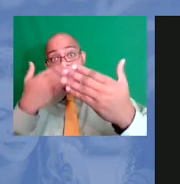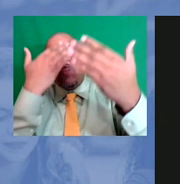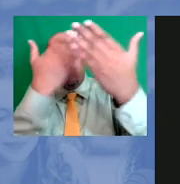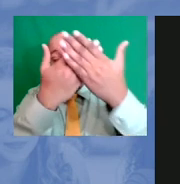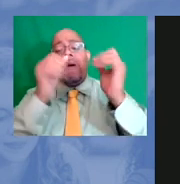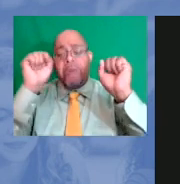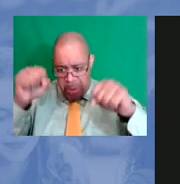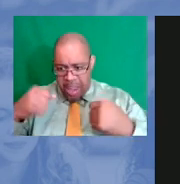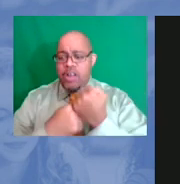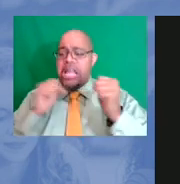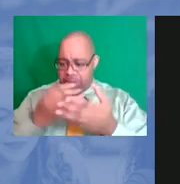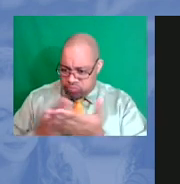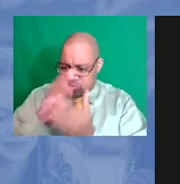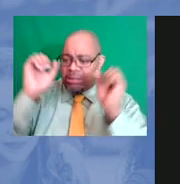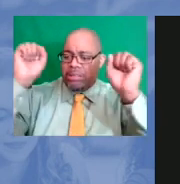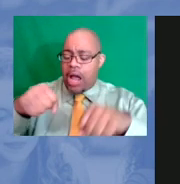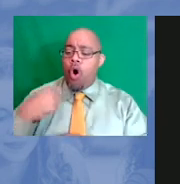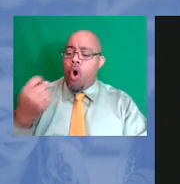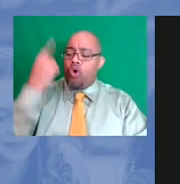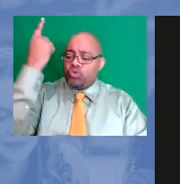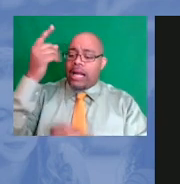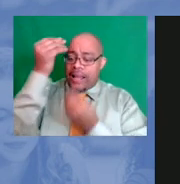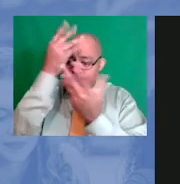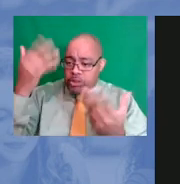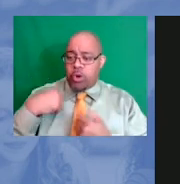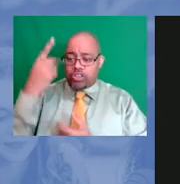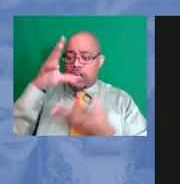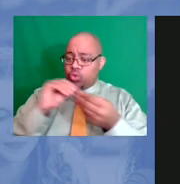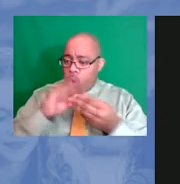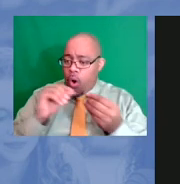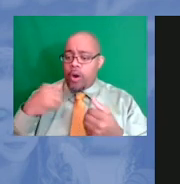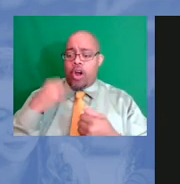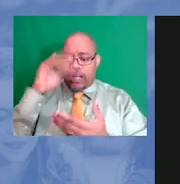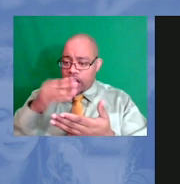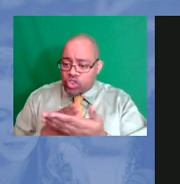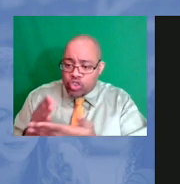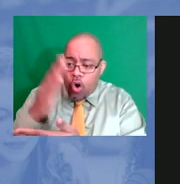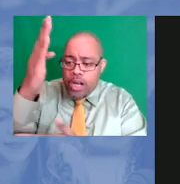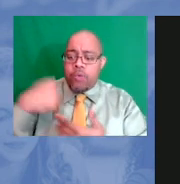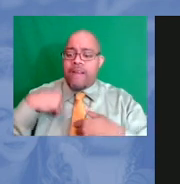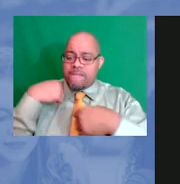WE UNDERSTAND THE DATA, WE UNDERSTAND THE STORY, AND THE JOURNEY, WE HAVE MADE TERRIFIC